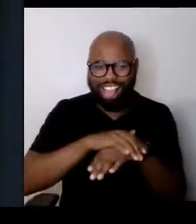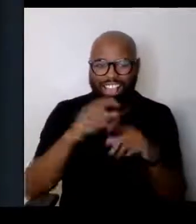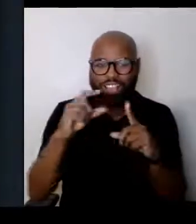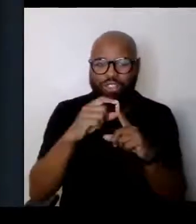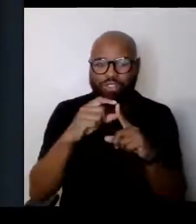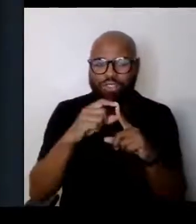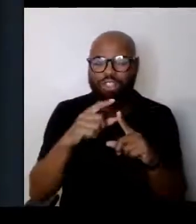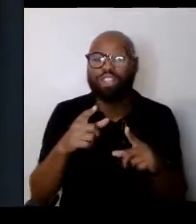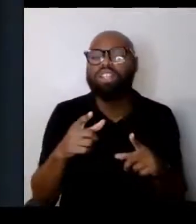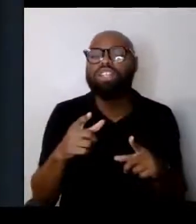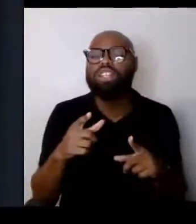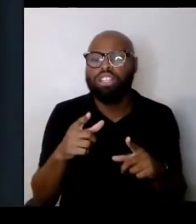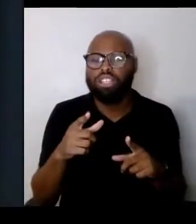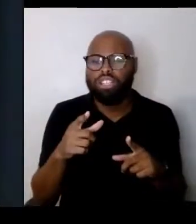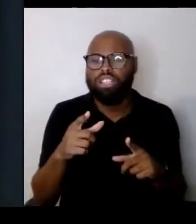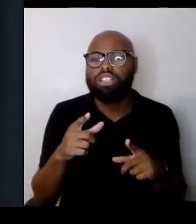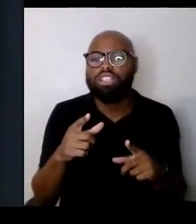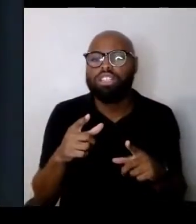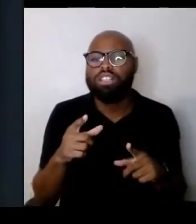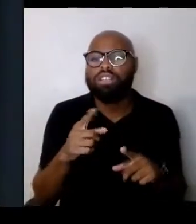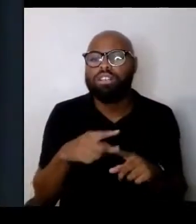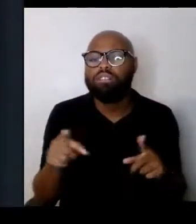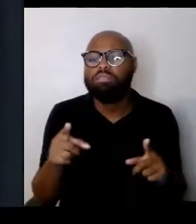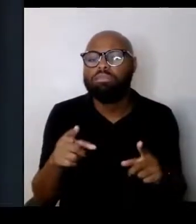which is the freedom language, talking about Egypt.